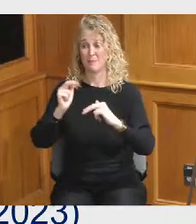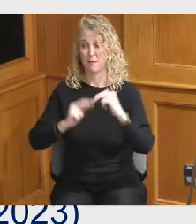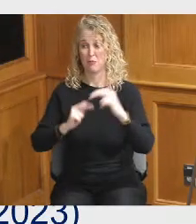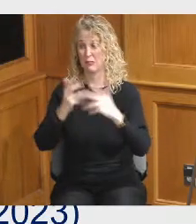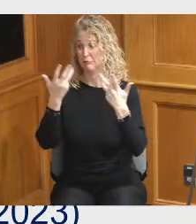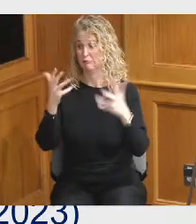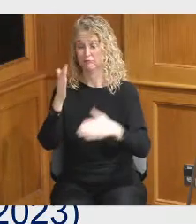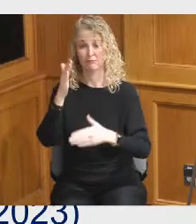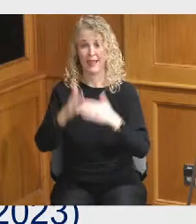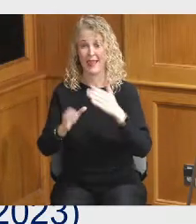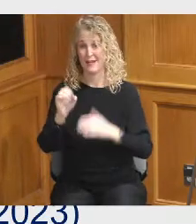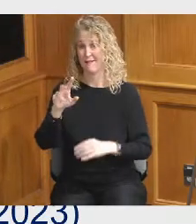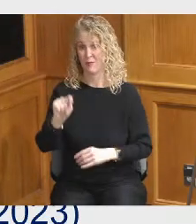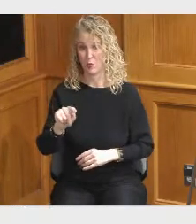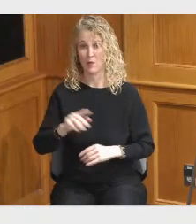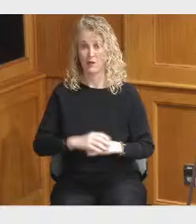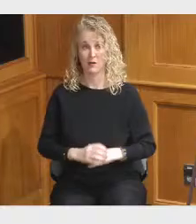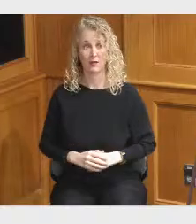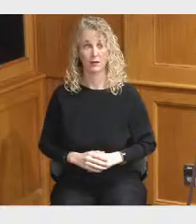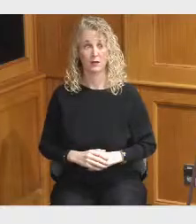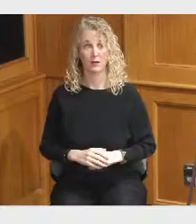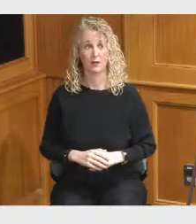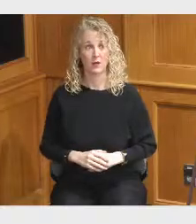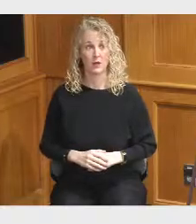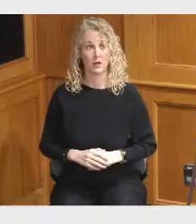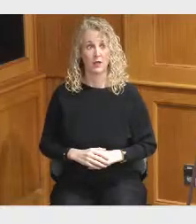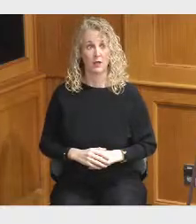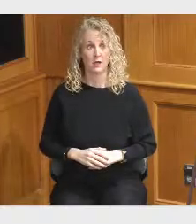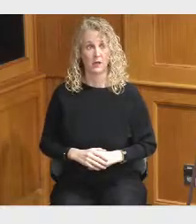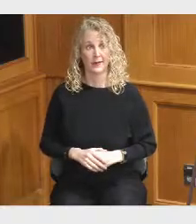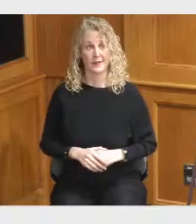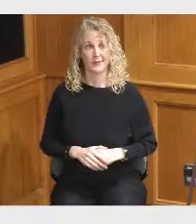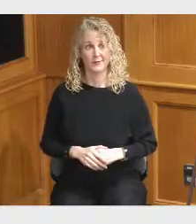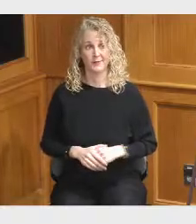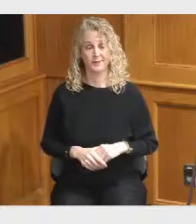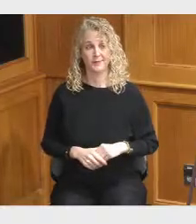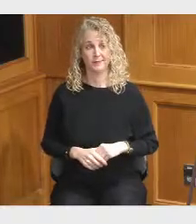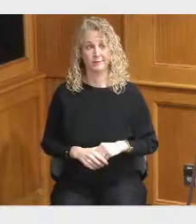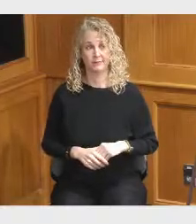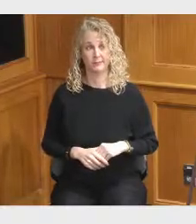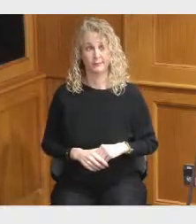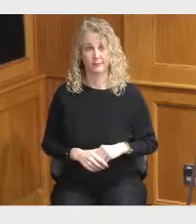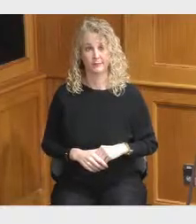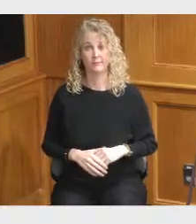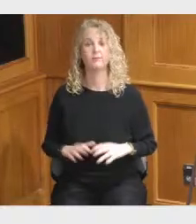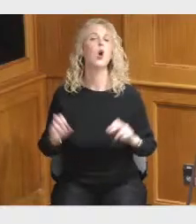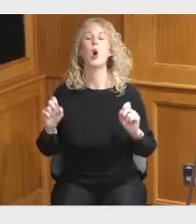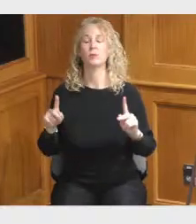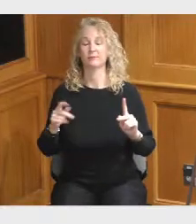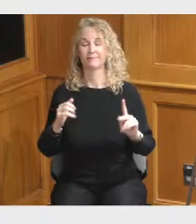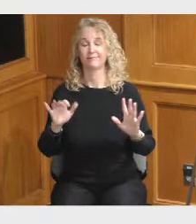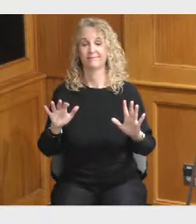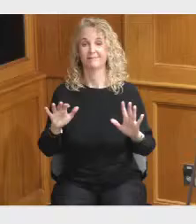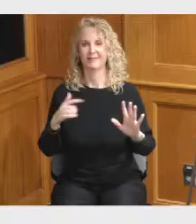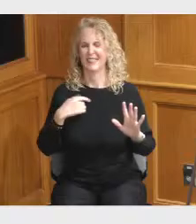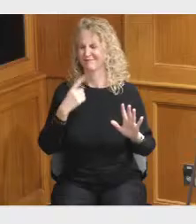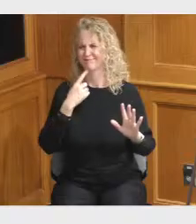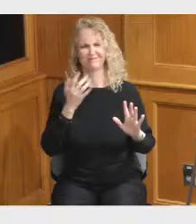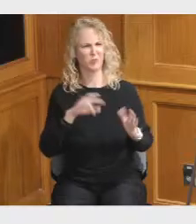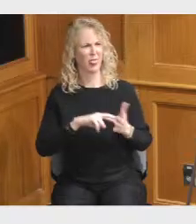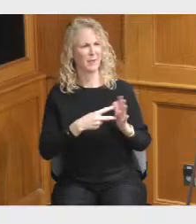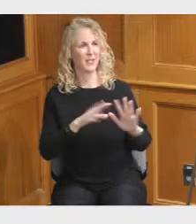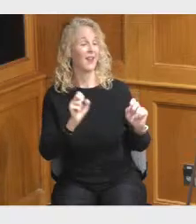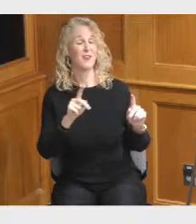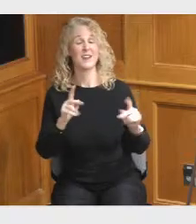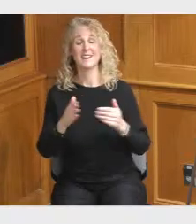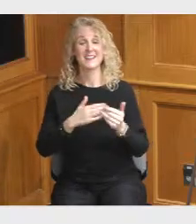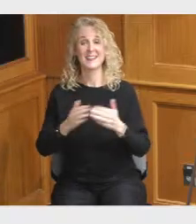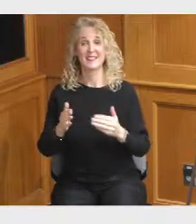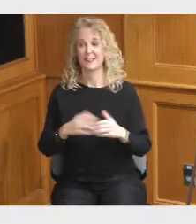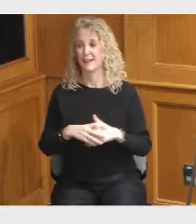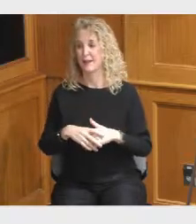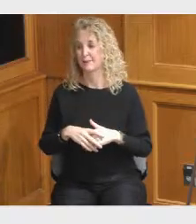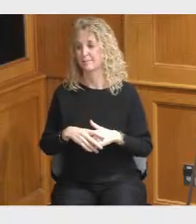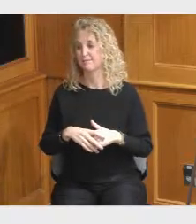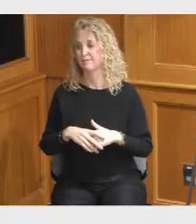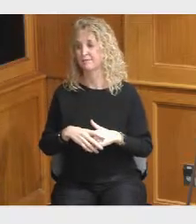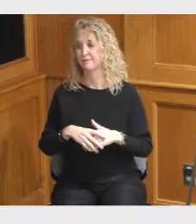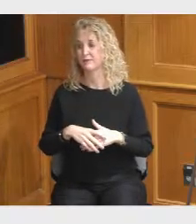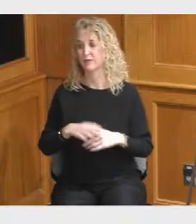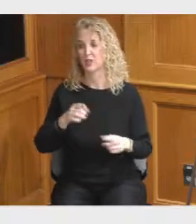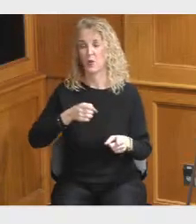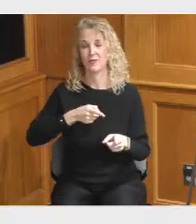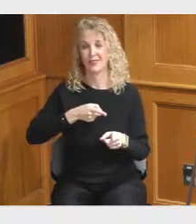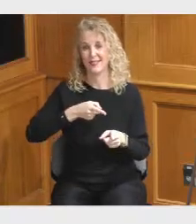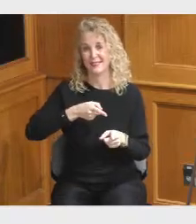October oh okay I'm like what is this one so we have specialized technology due to be installed in